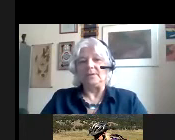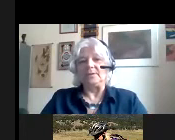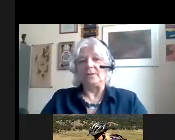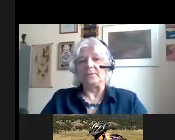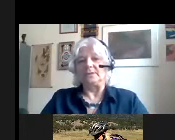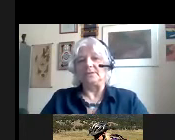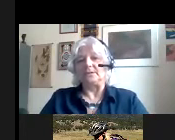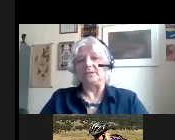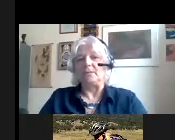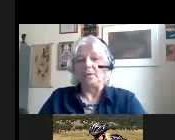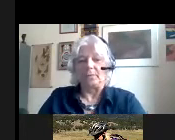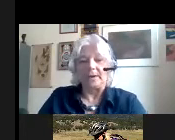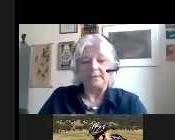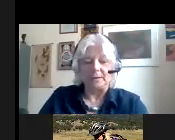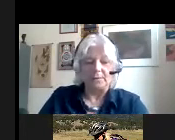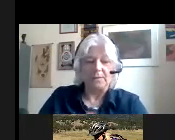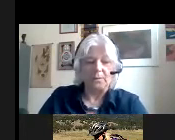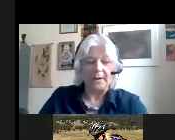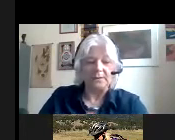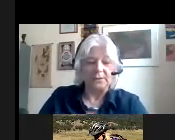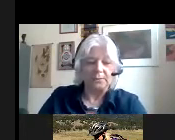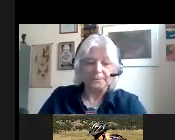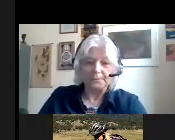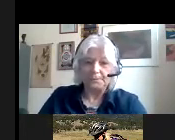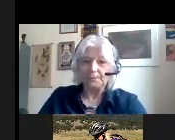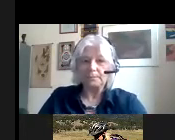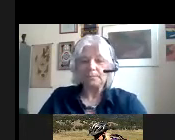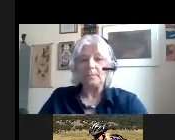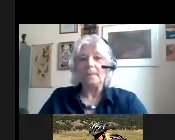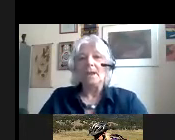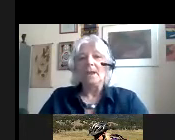that other races get more breaks than whites do.